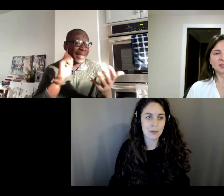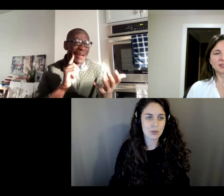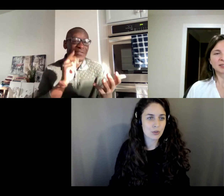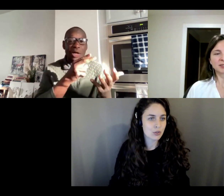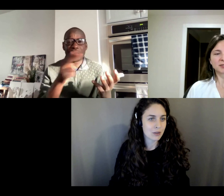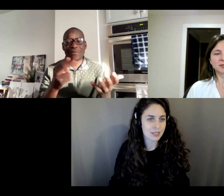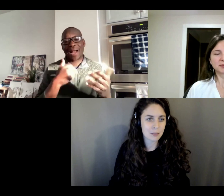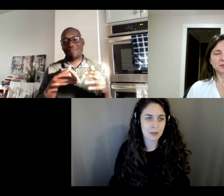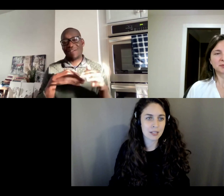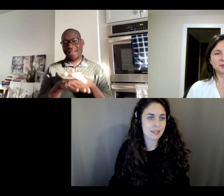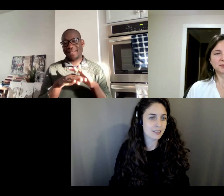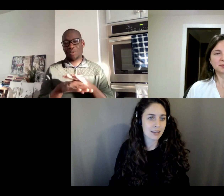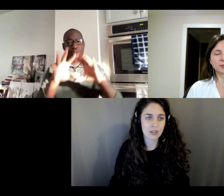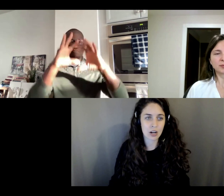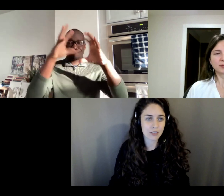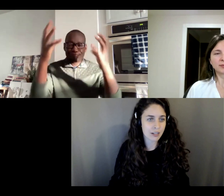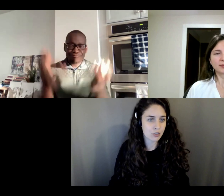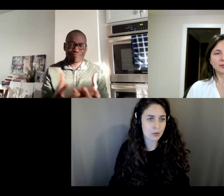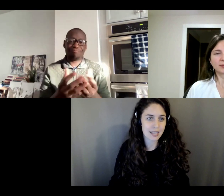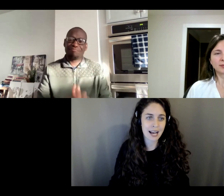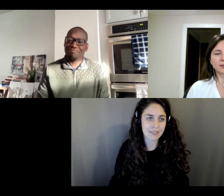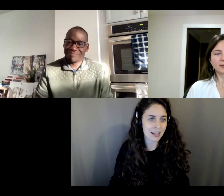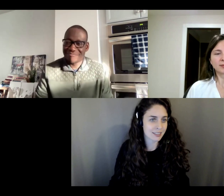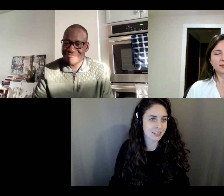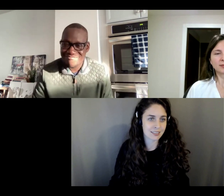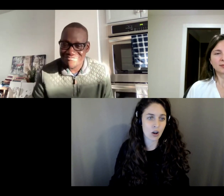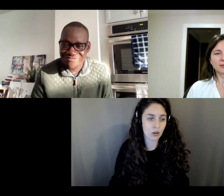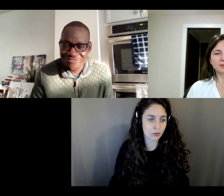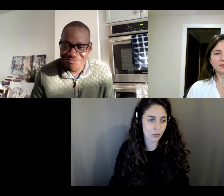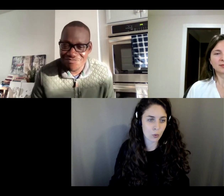students who have disabilities, deaf and hard of hearing students, have access all over the world.